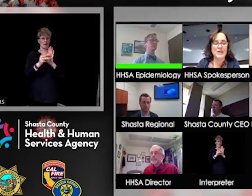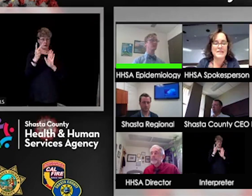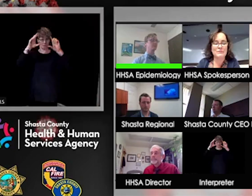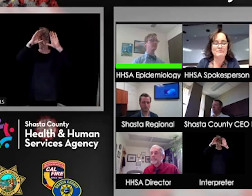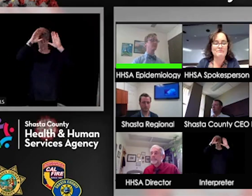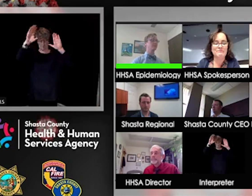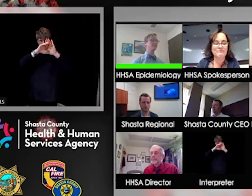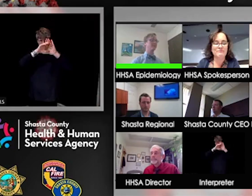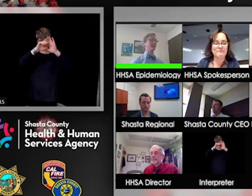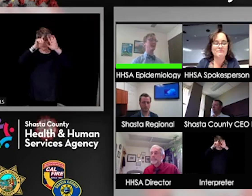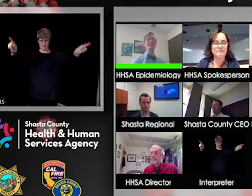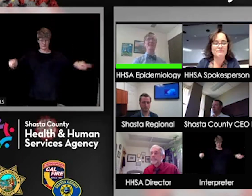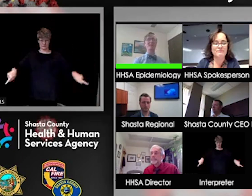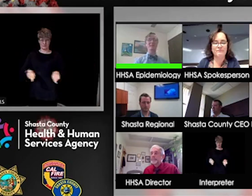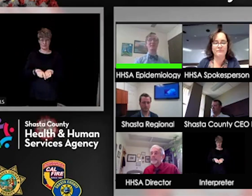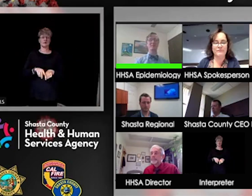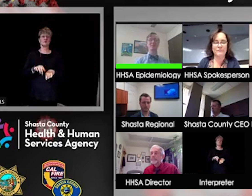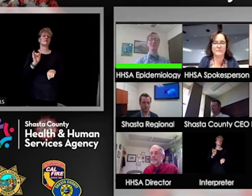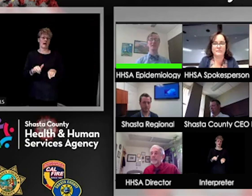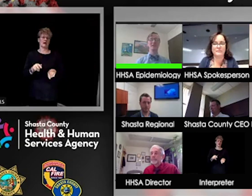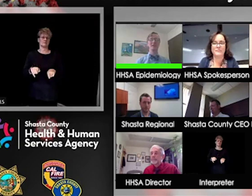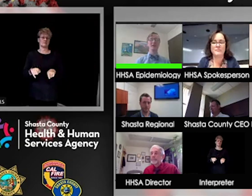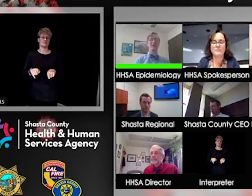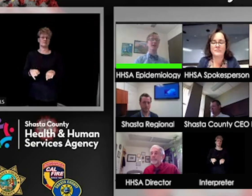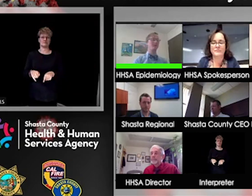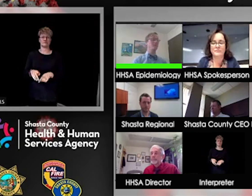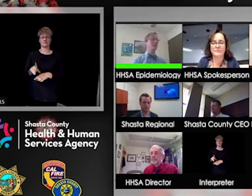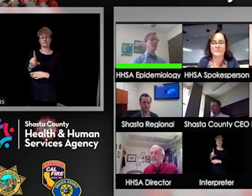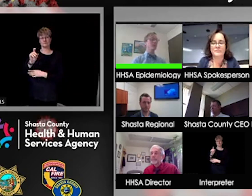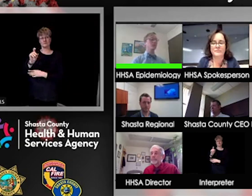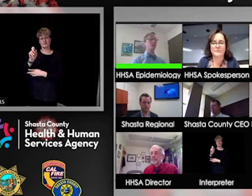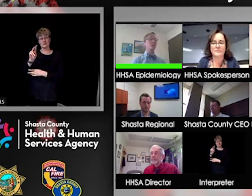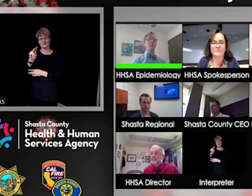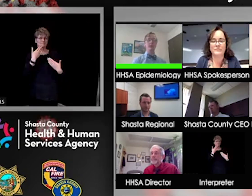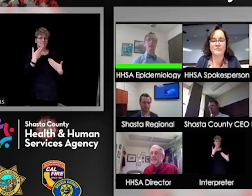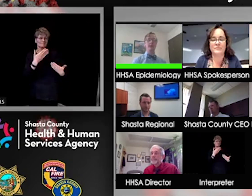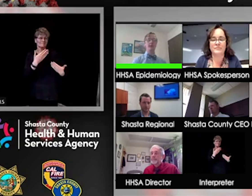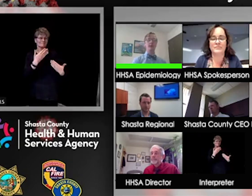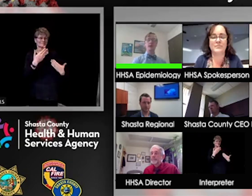Daniel. Alright, thank you so much. I appreciate it. So, we've been looking at a lot of the